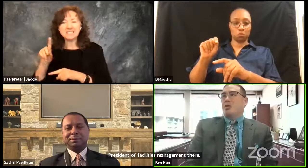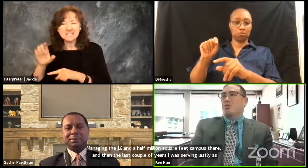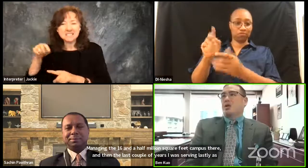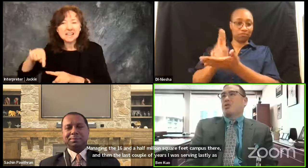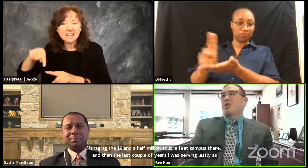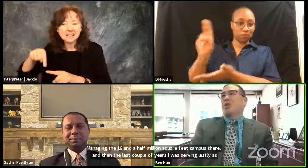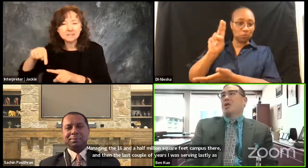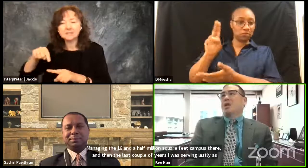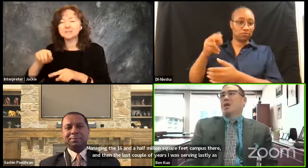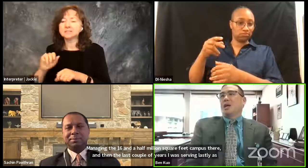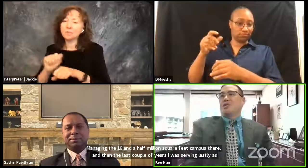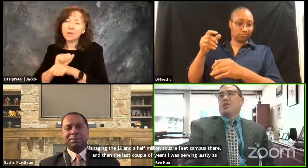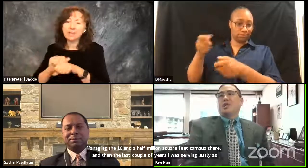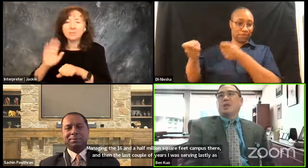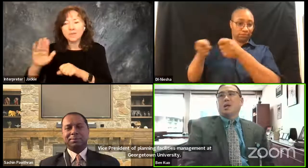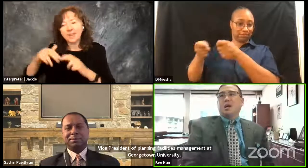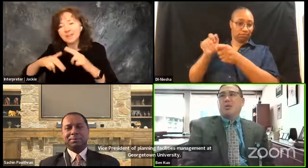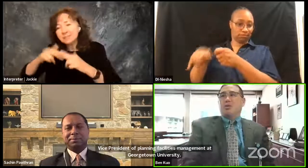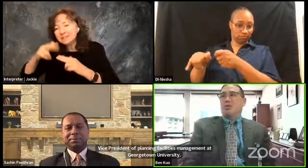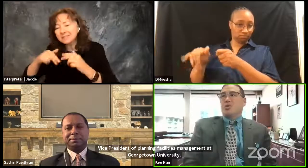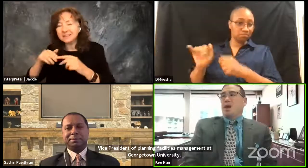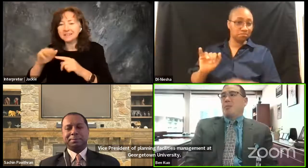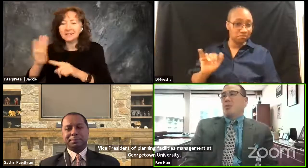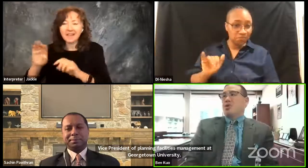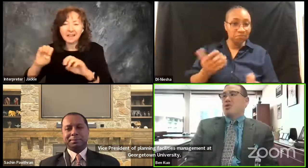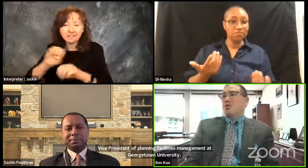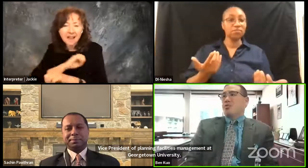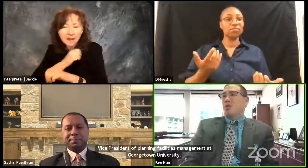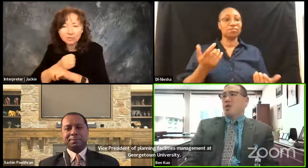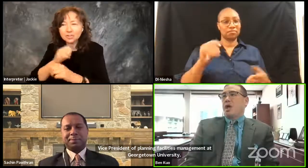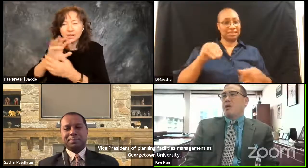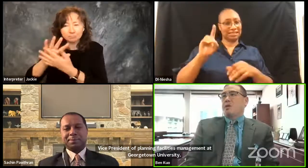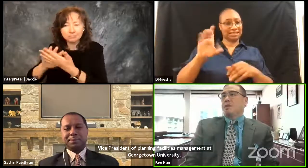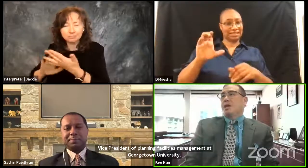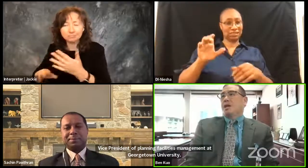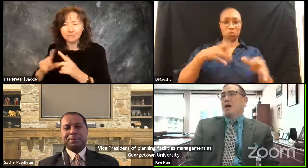real estate, capital construction, energy, and other associate operations for the campus.